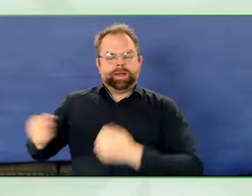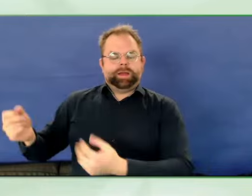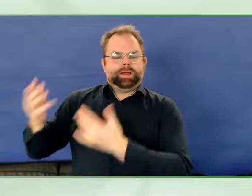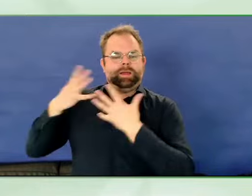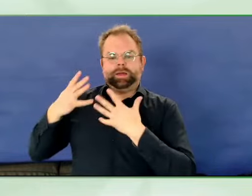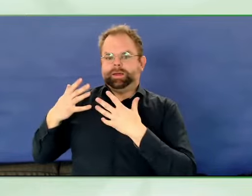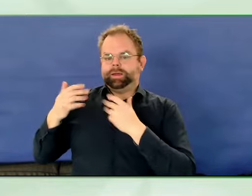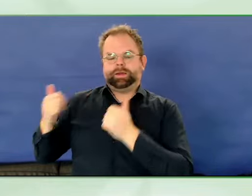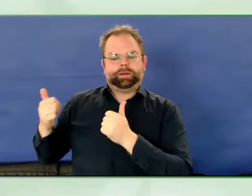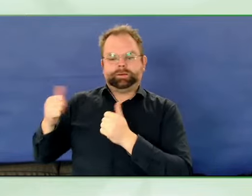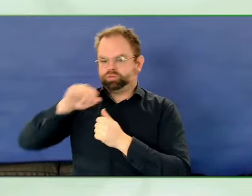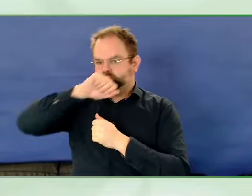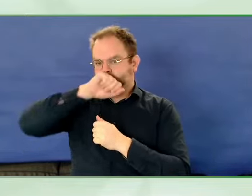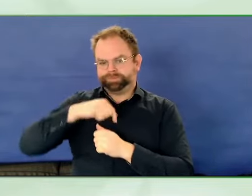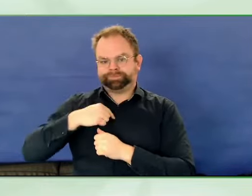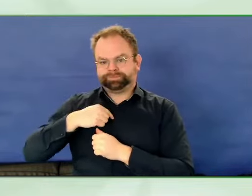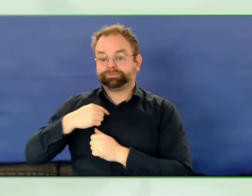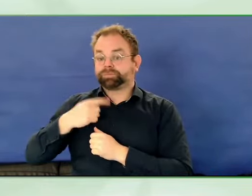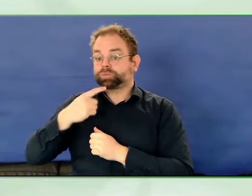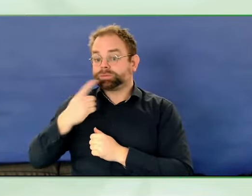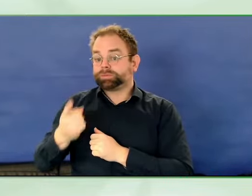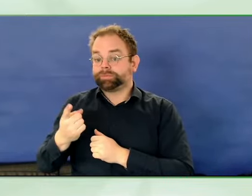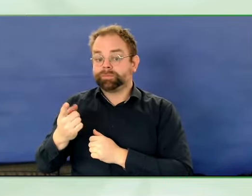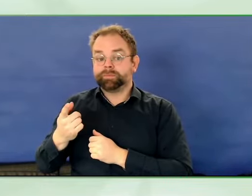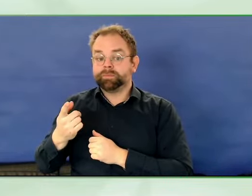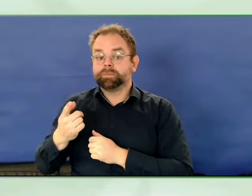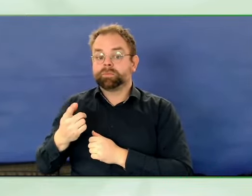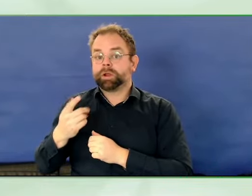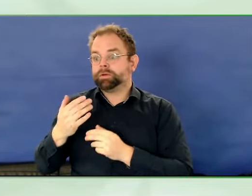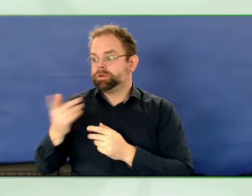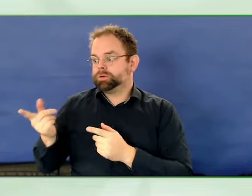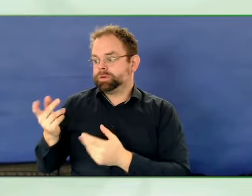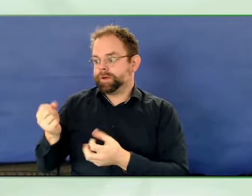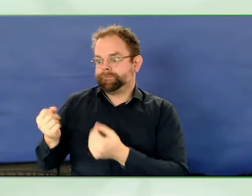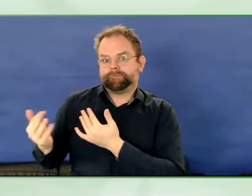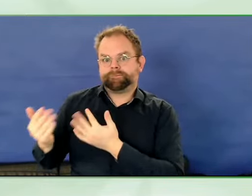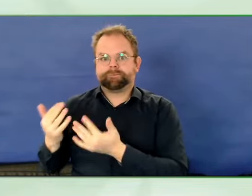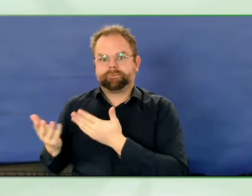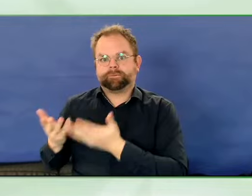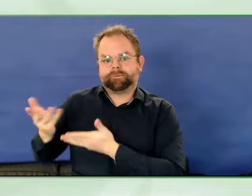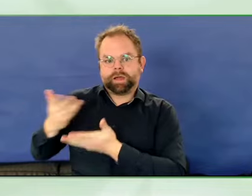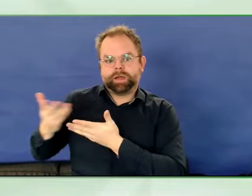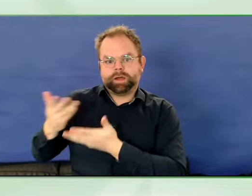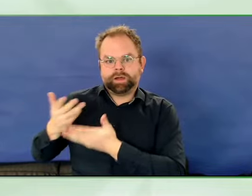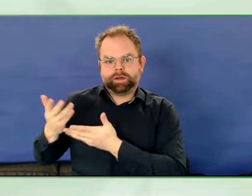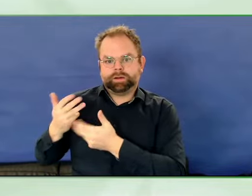Because looking at your website there are some amazing names.